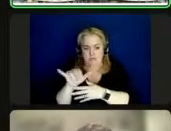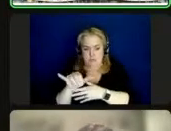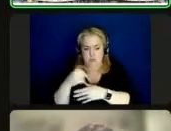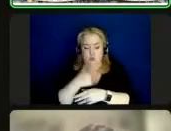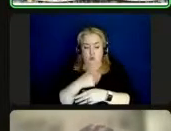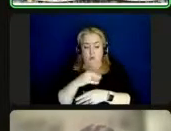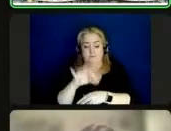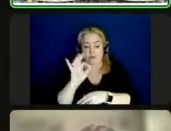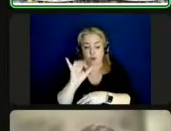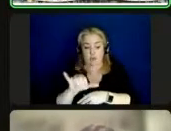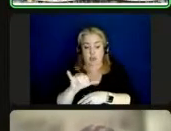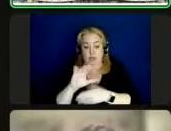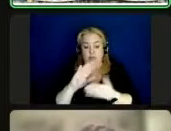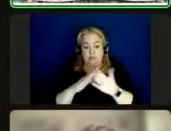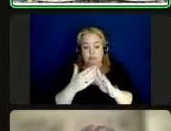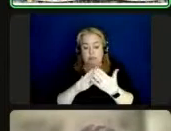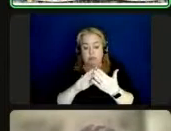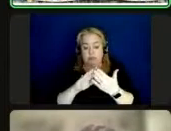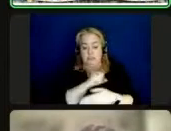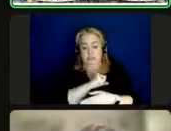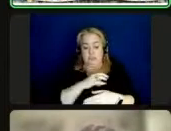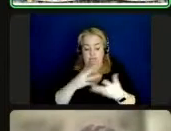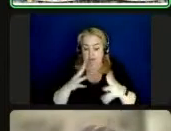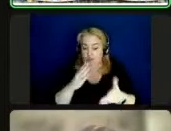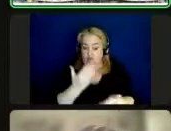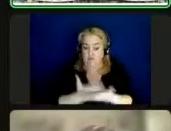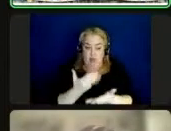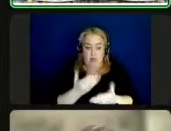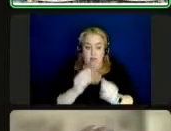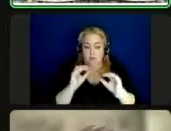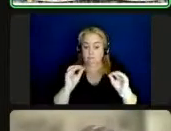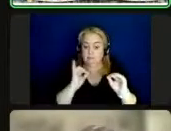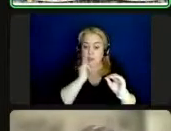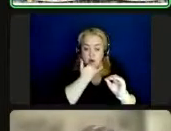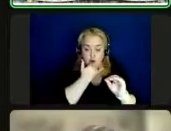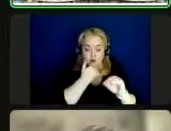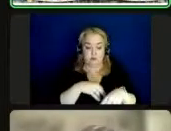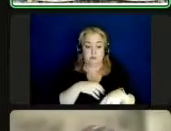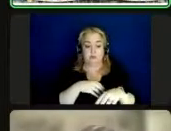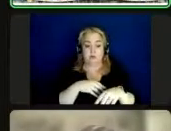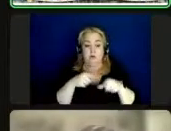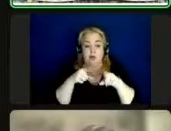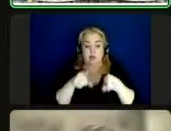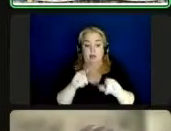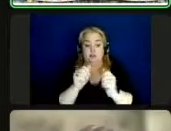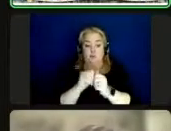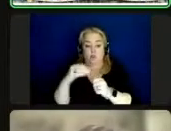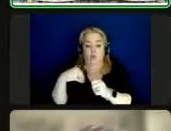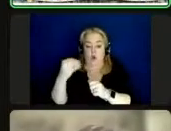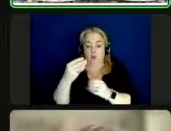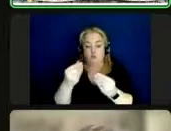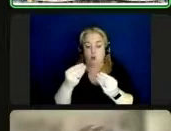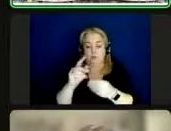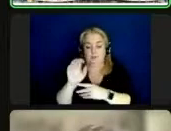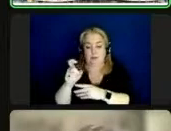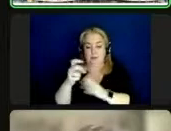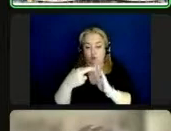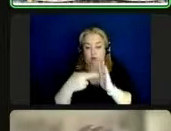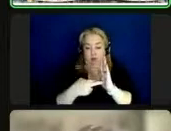SO FIRST WE EXAMINE THE LOCAL OPTION LEVY AND WE